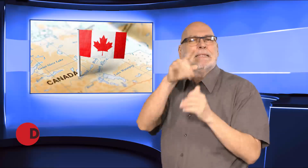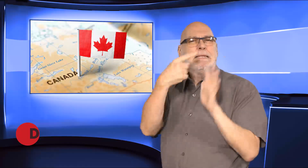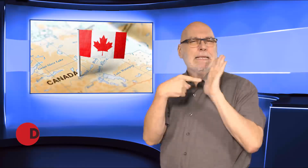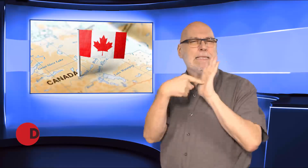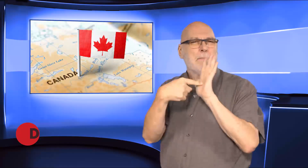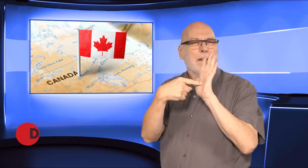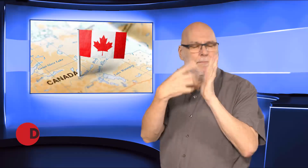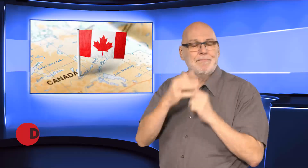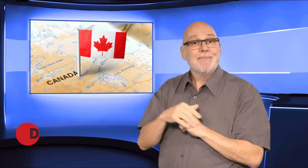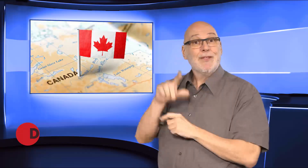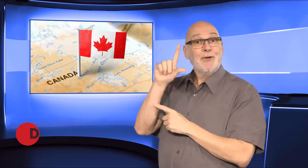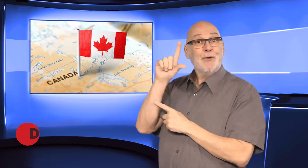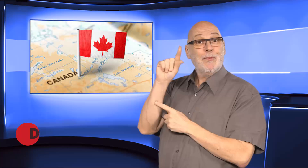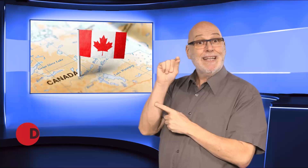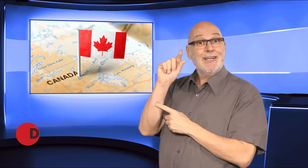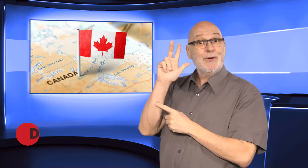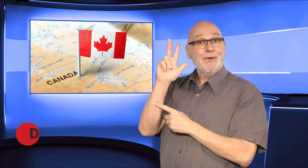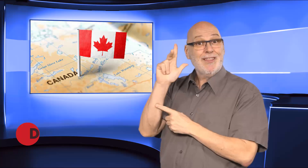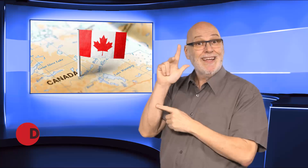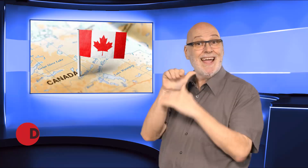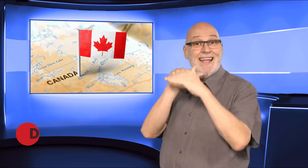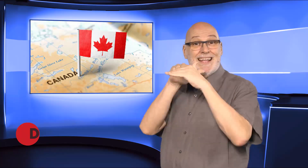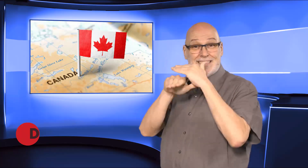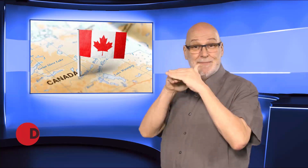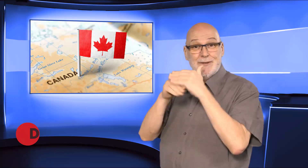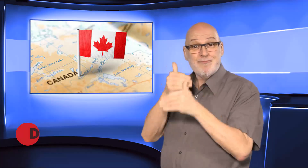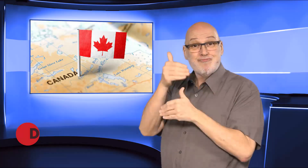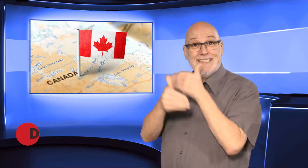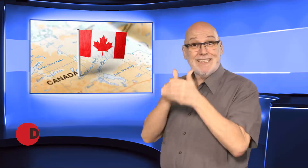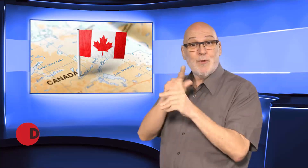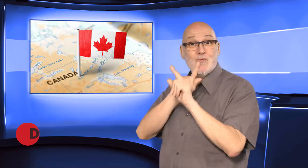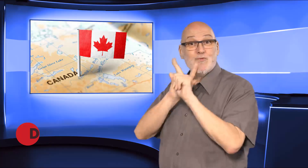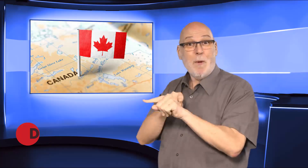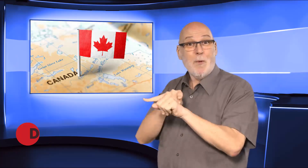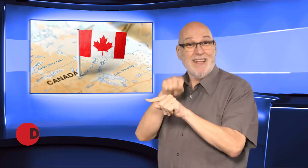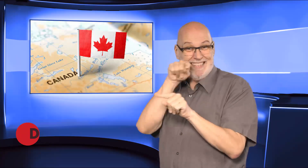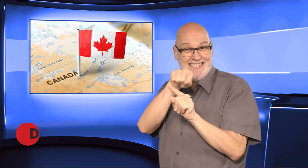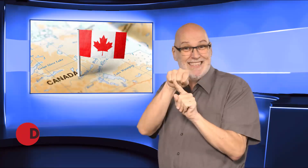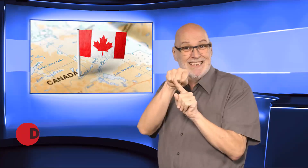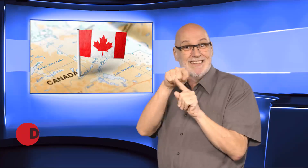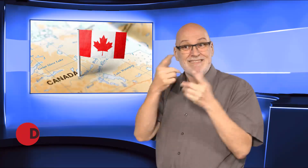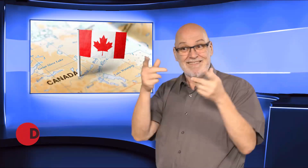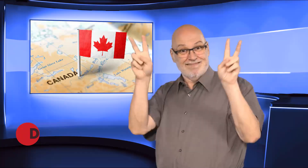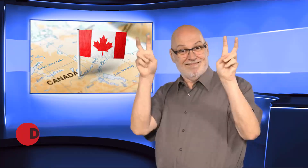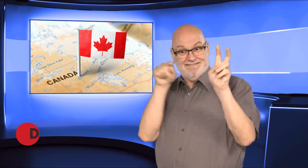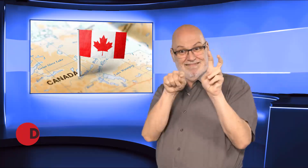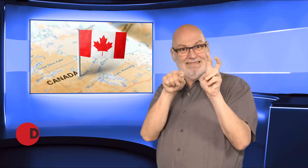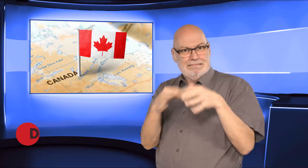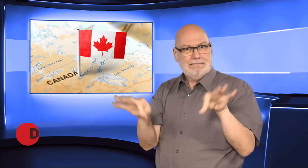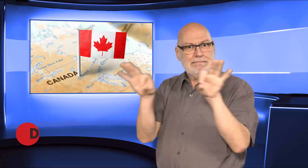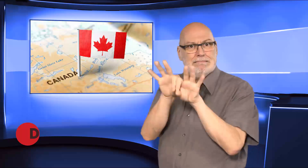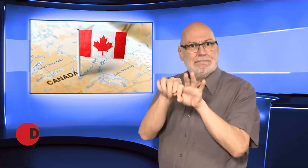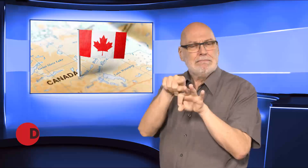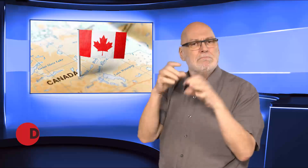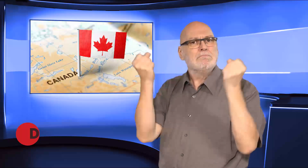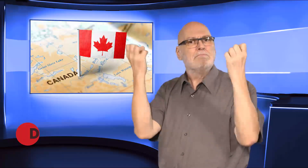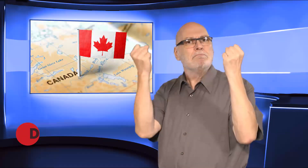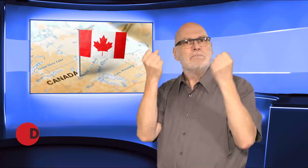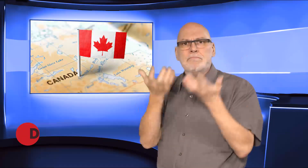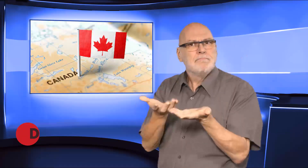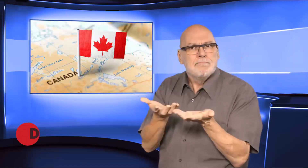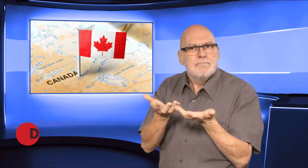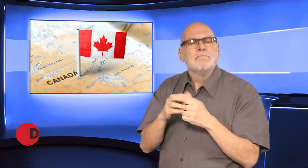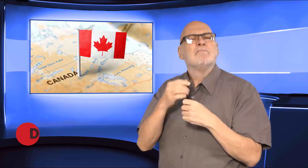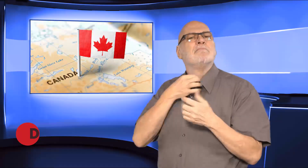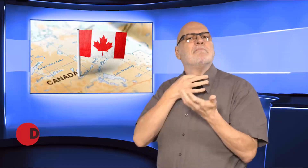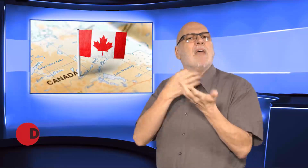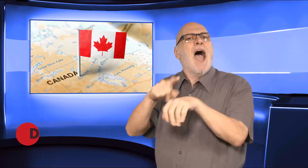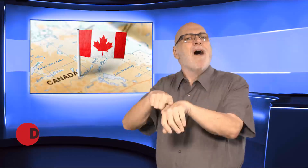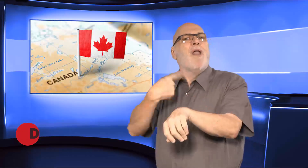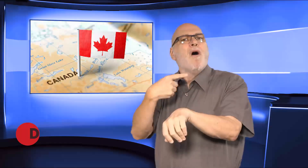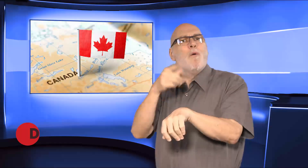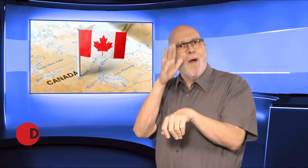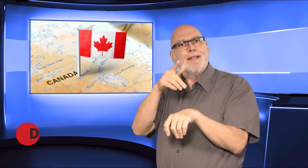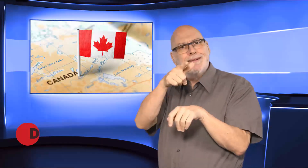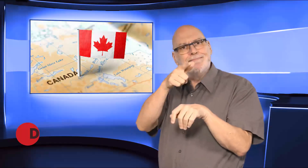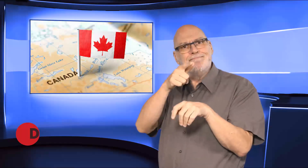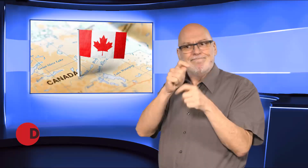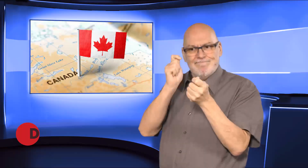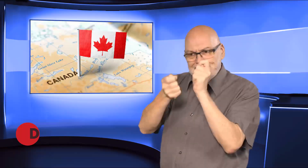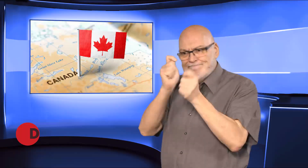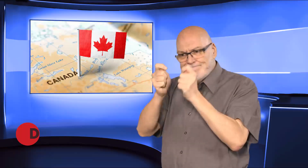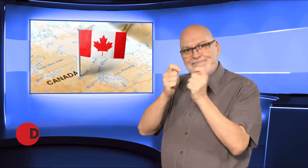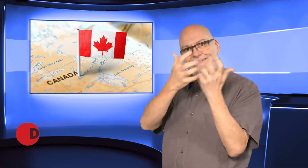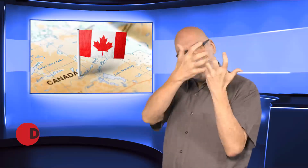"2023 Accessibility Progress Report", and how long would it take you to